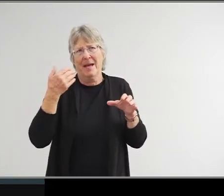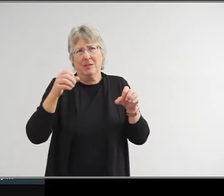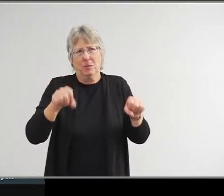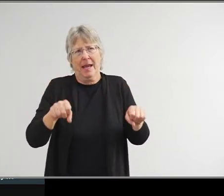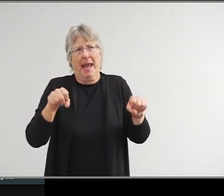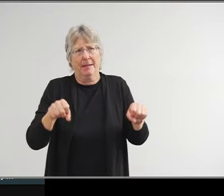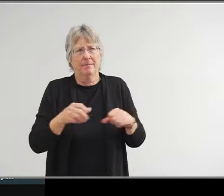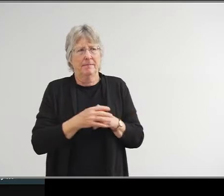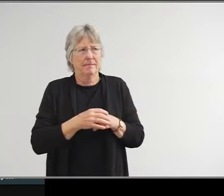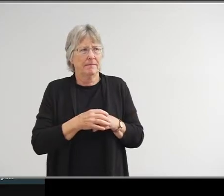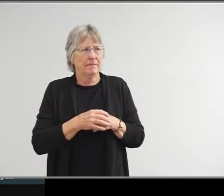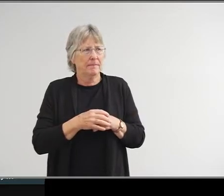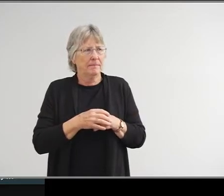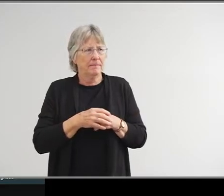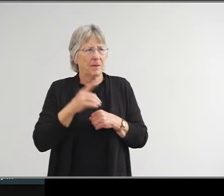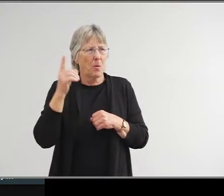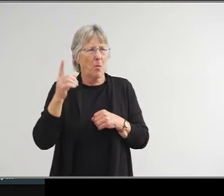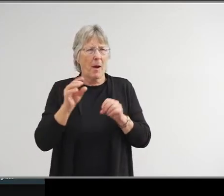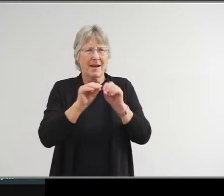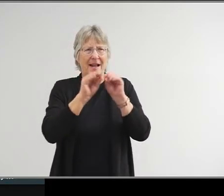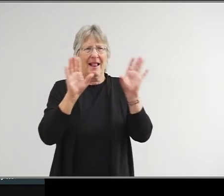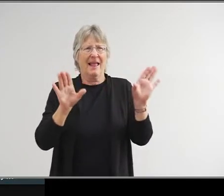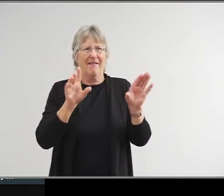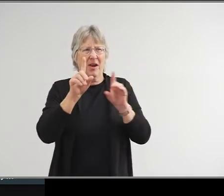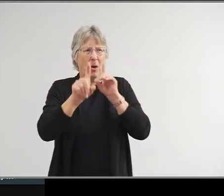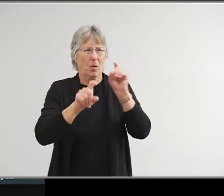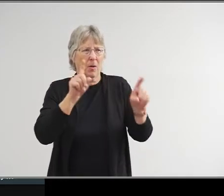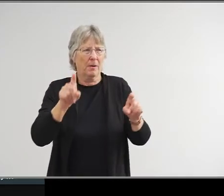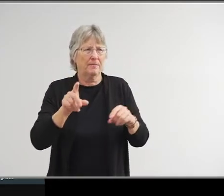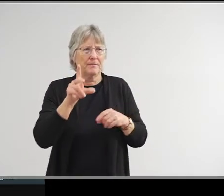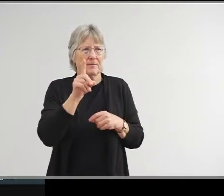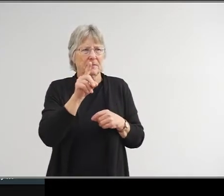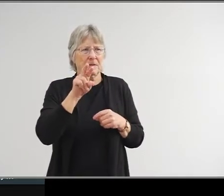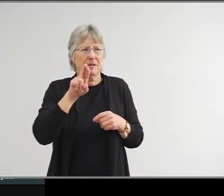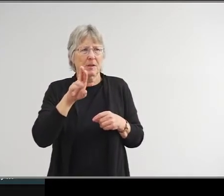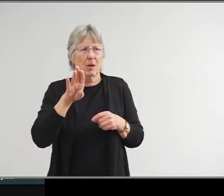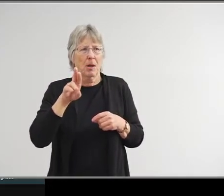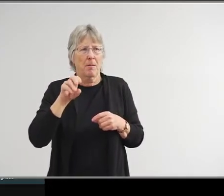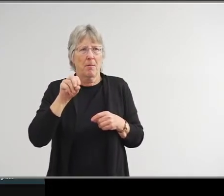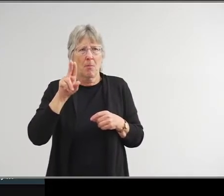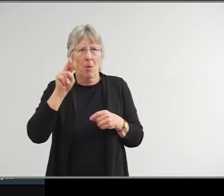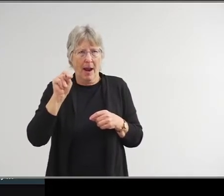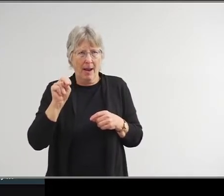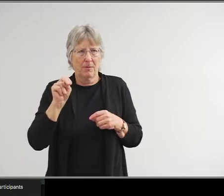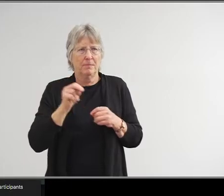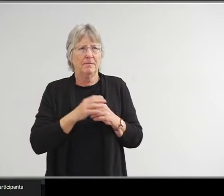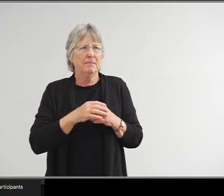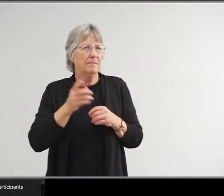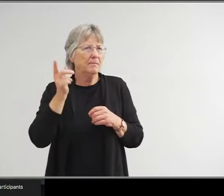I just have one clarifying question, Dr. Brown. I've heard from a couple of people